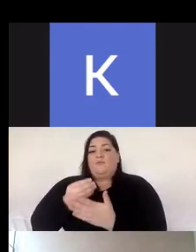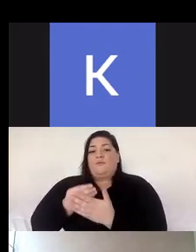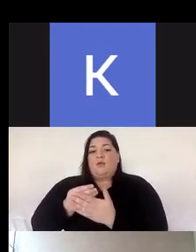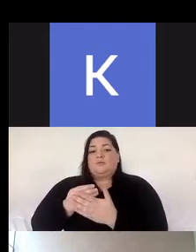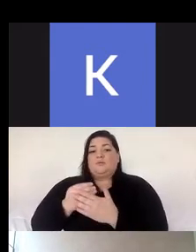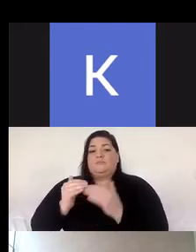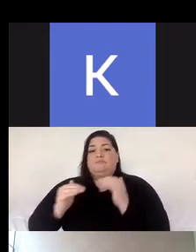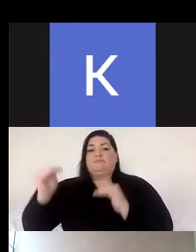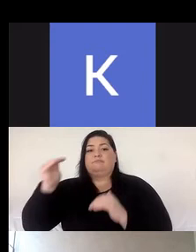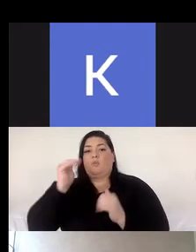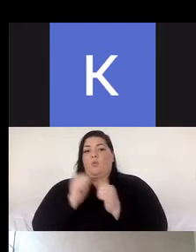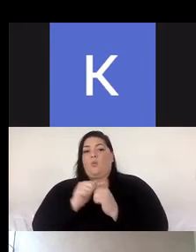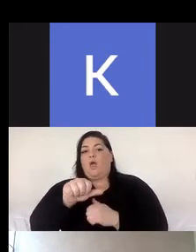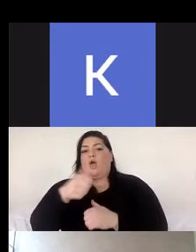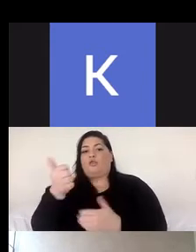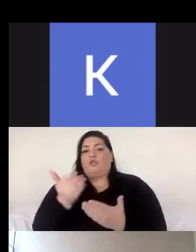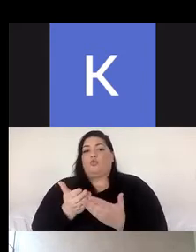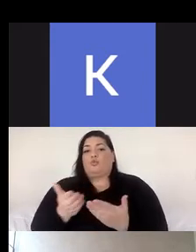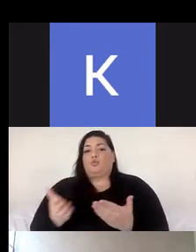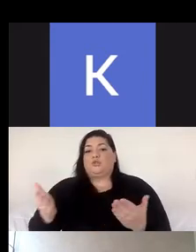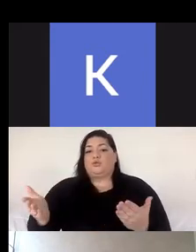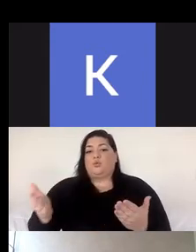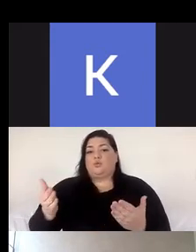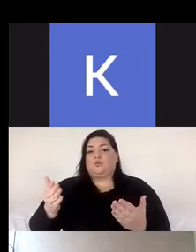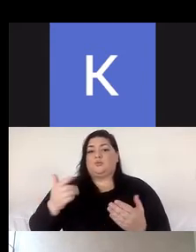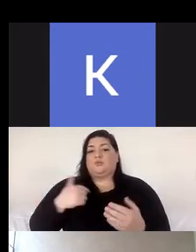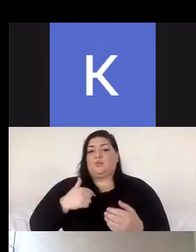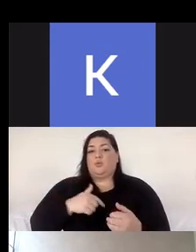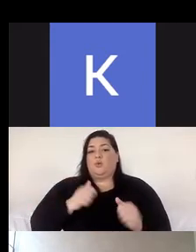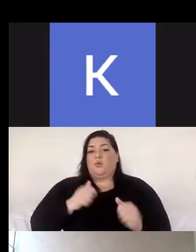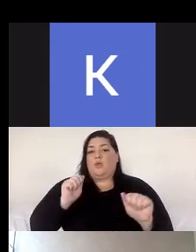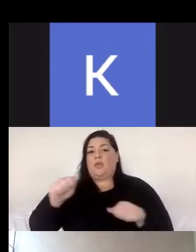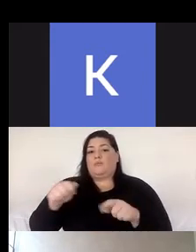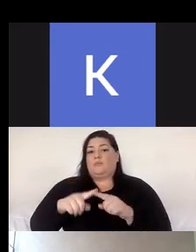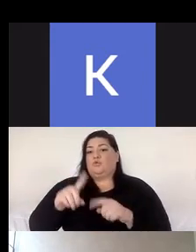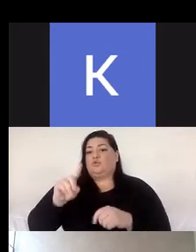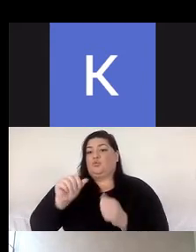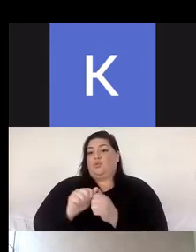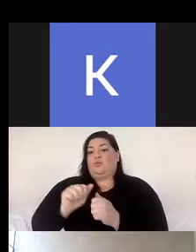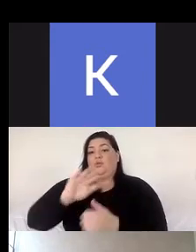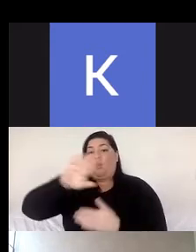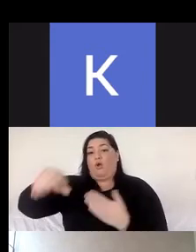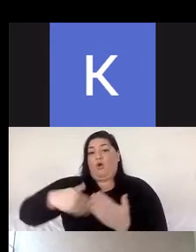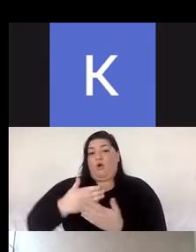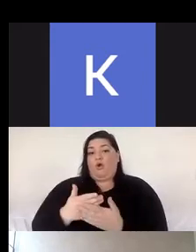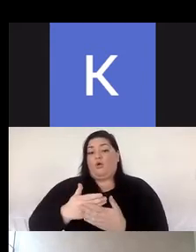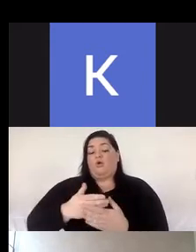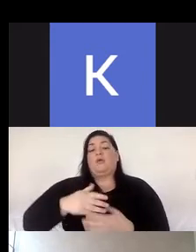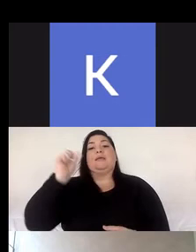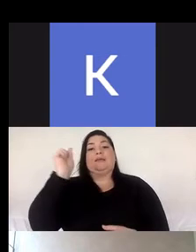Yes, Margaret, that is a great question. And I would say, yes, use narrative to talk